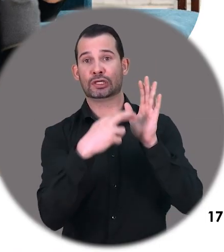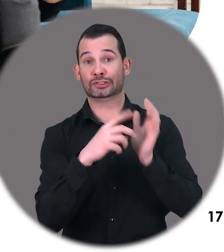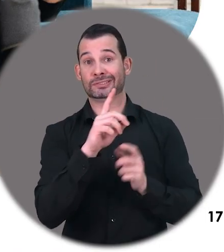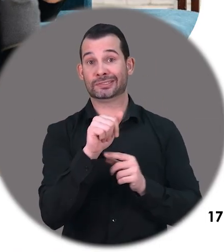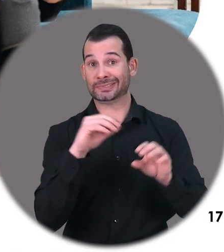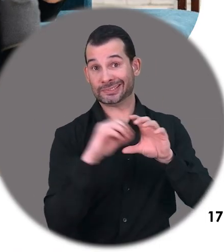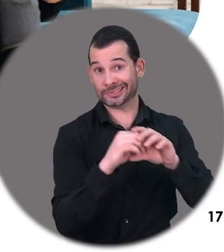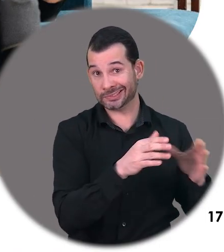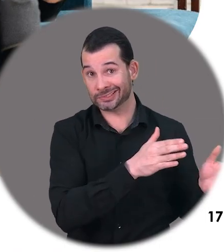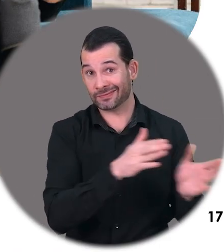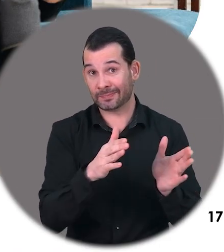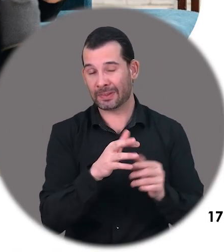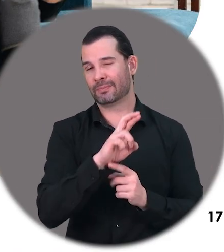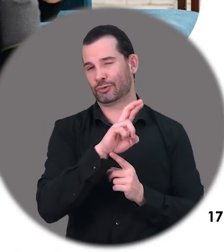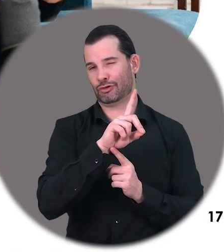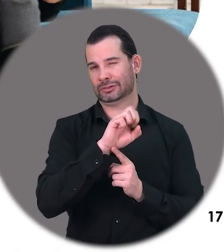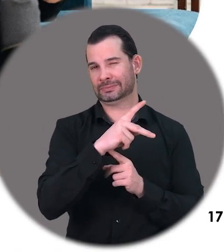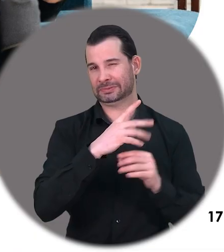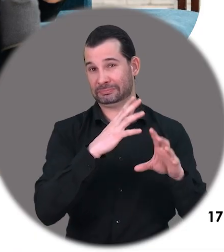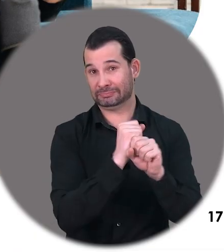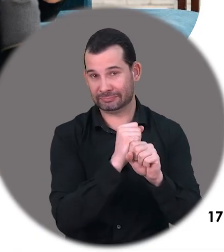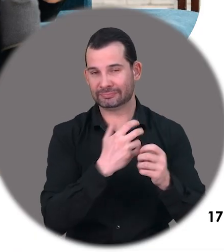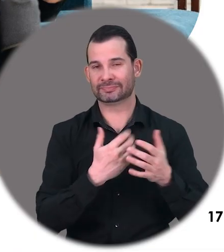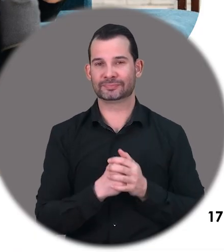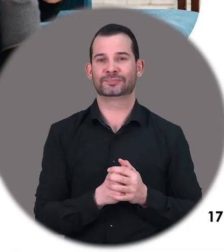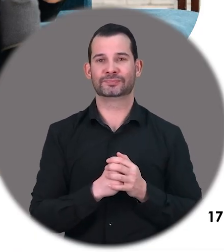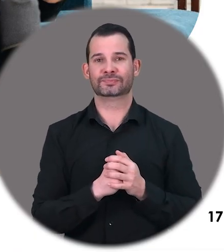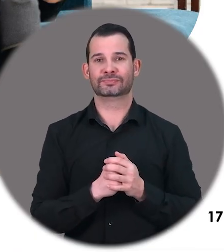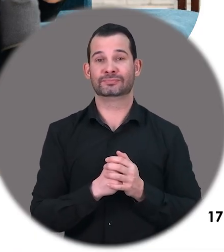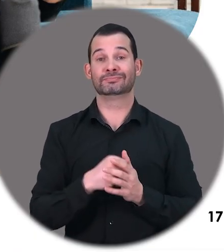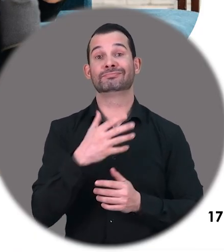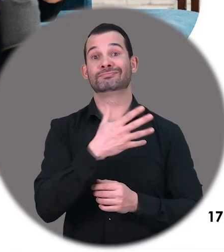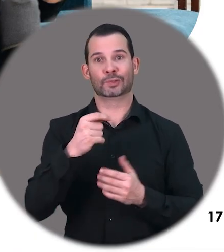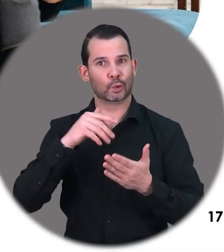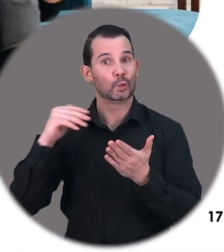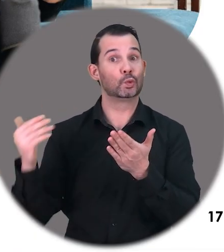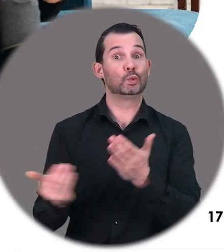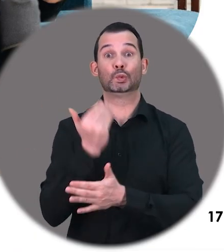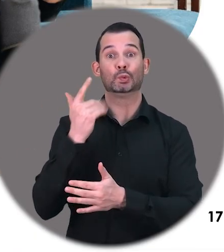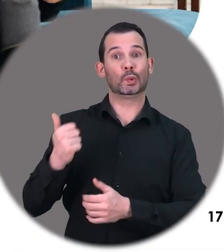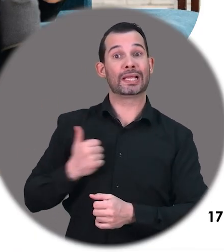the registered disability savings plan, or RDSP for short,